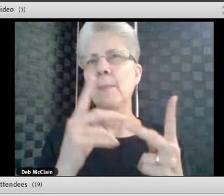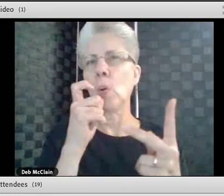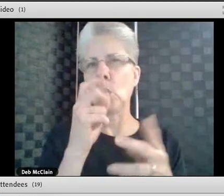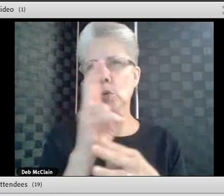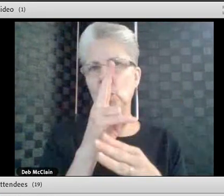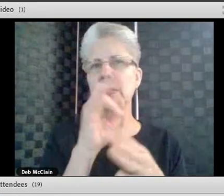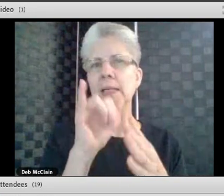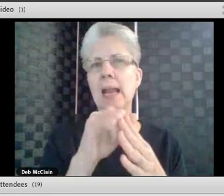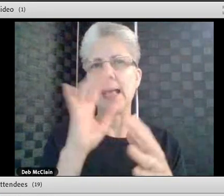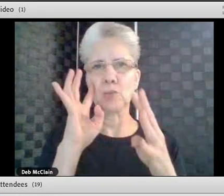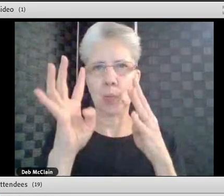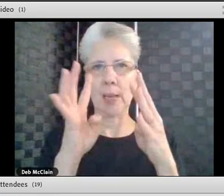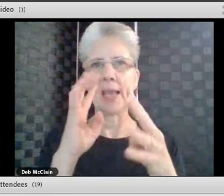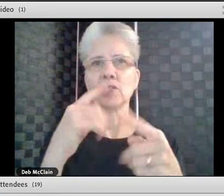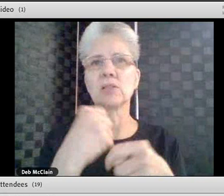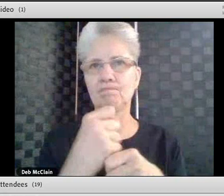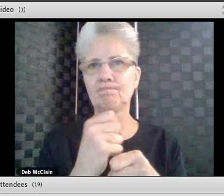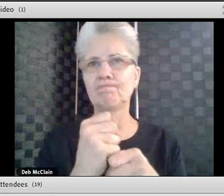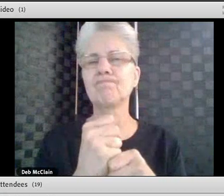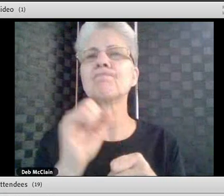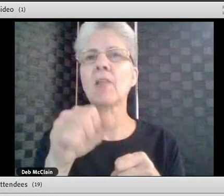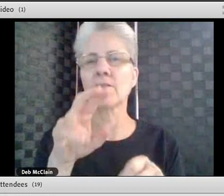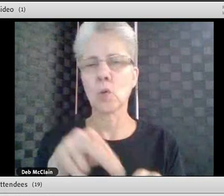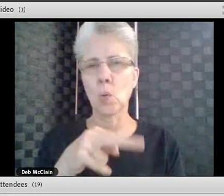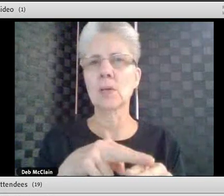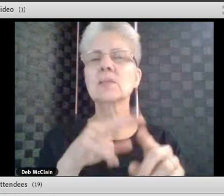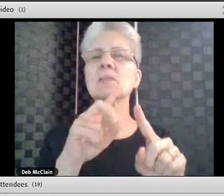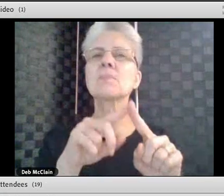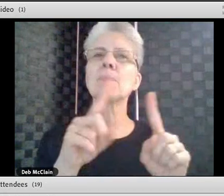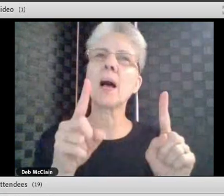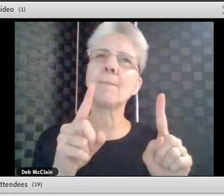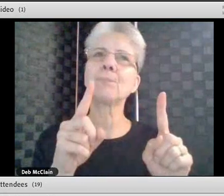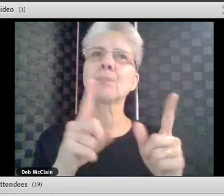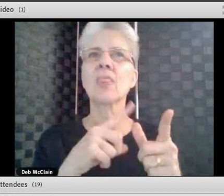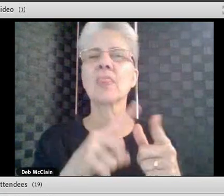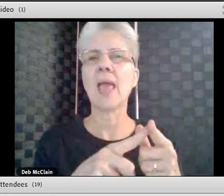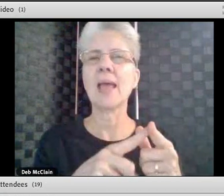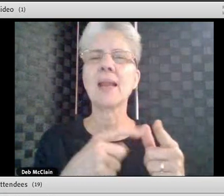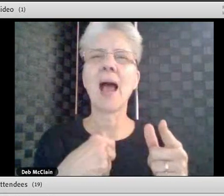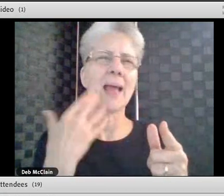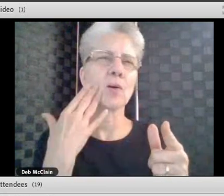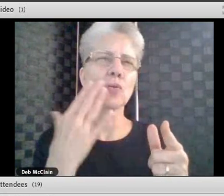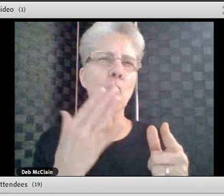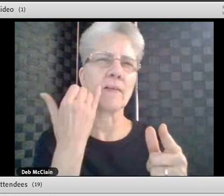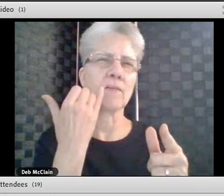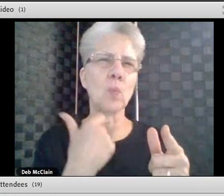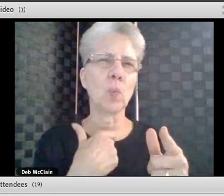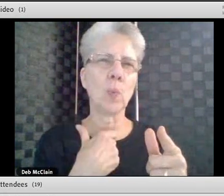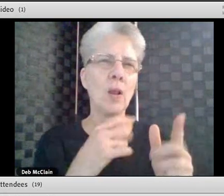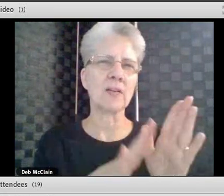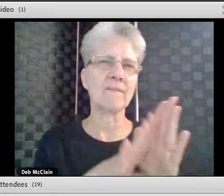So there are a few people that are using it as creation tools, of course, and then I don't know